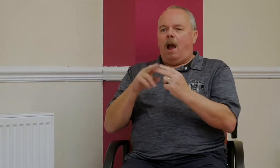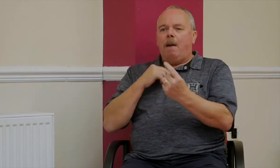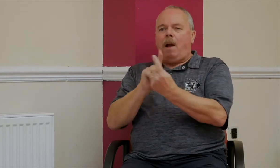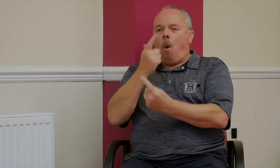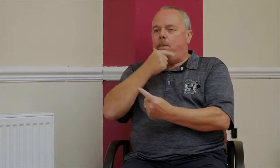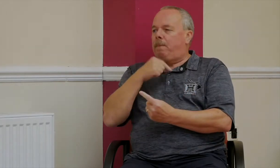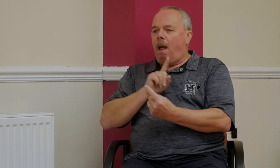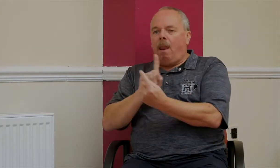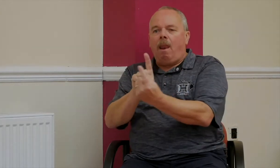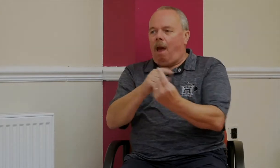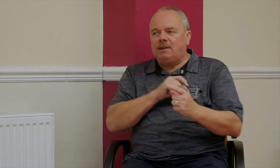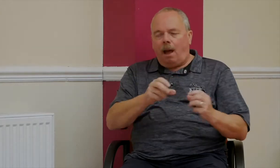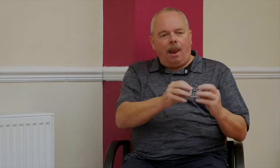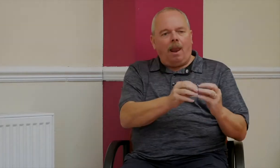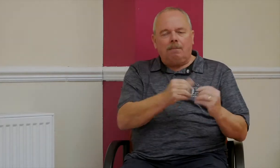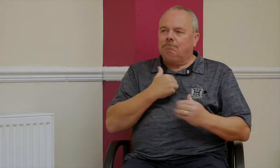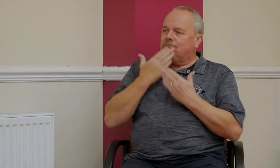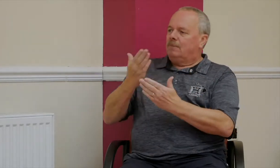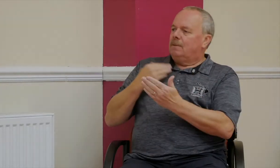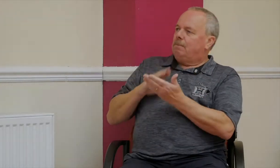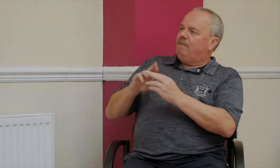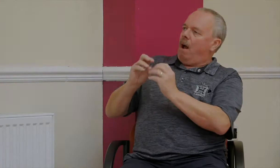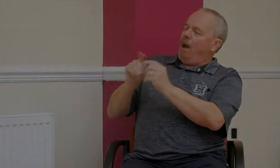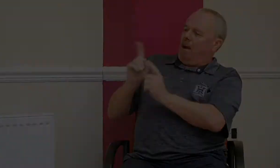When I meet old people I fingerspell to them, all thanks to my father.